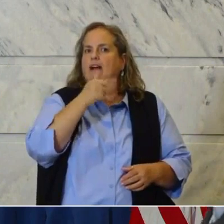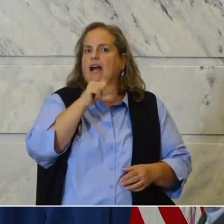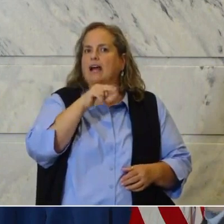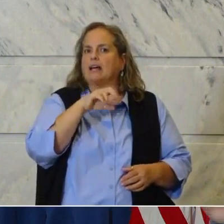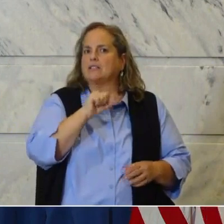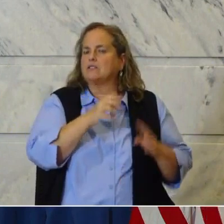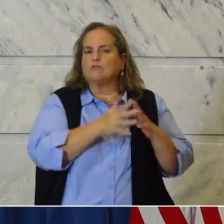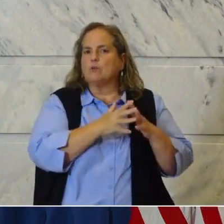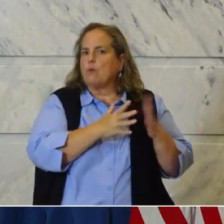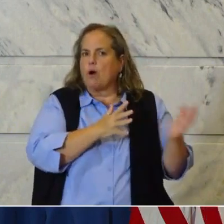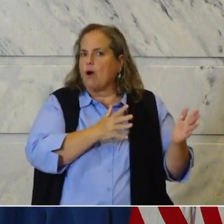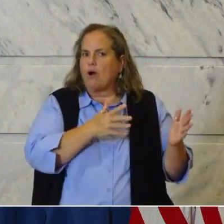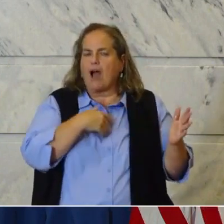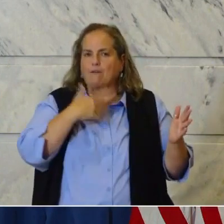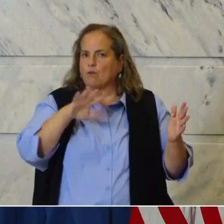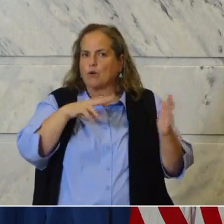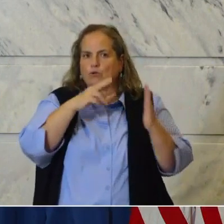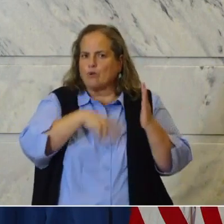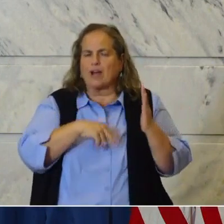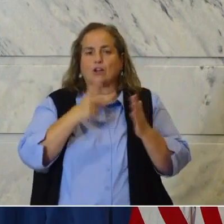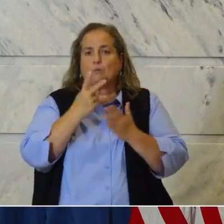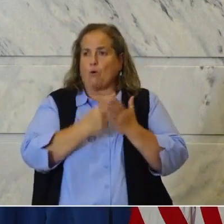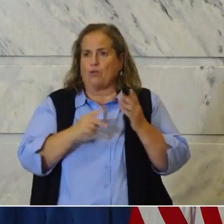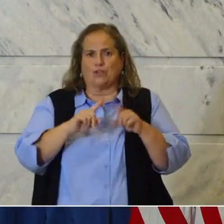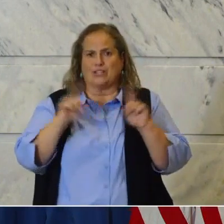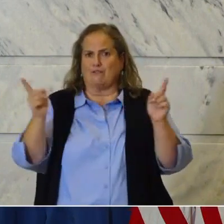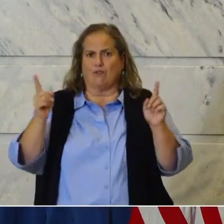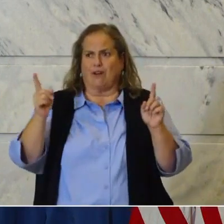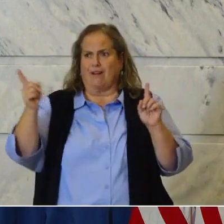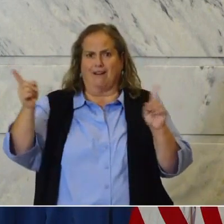capacities, but of the two. But that's something that we're still planning on